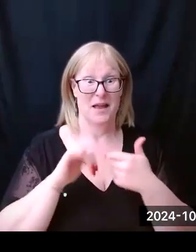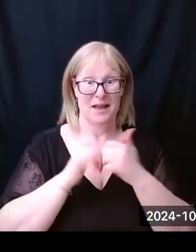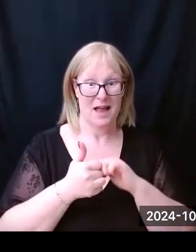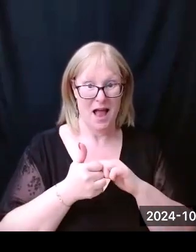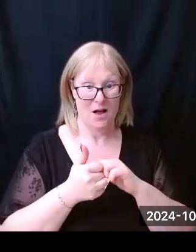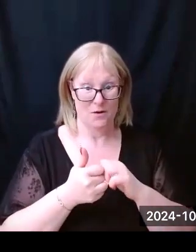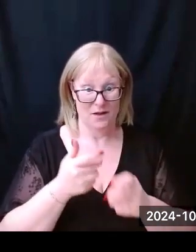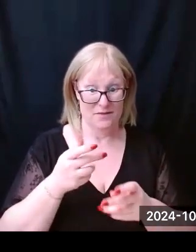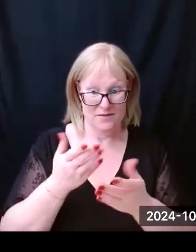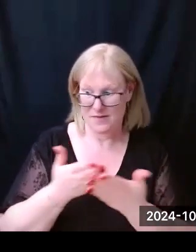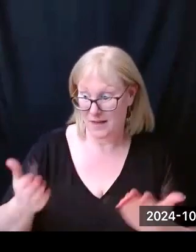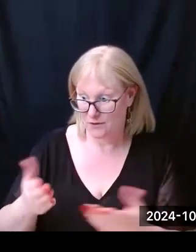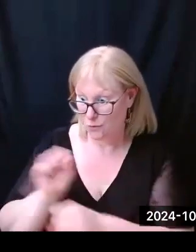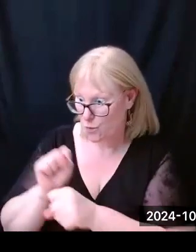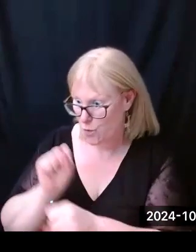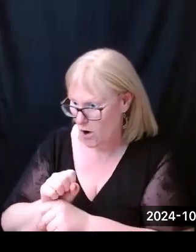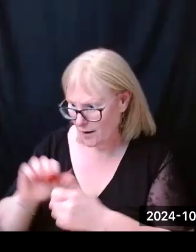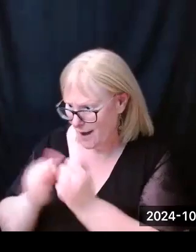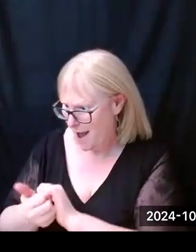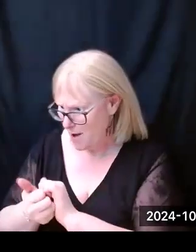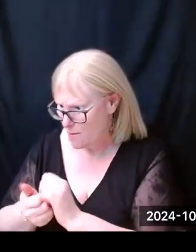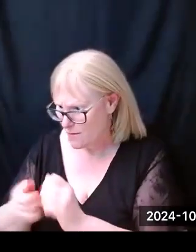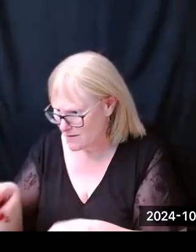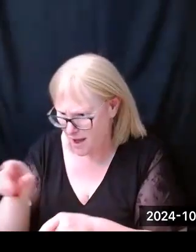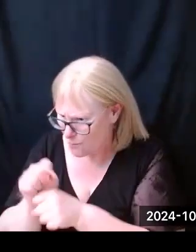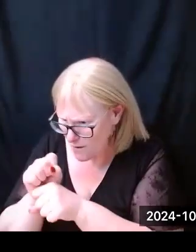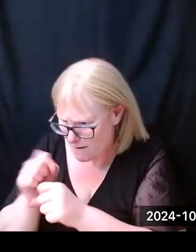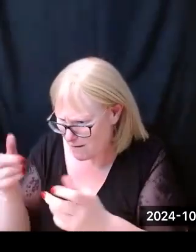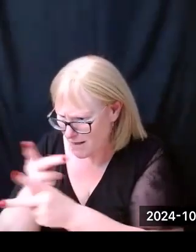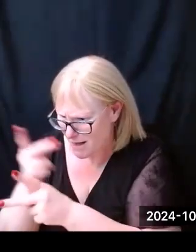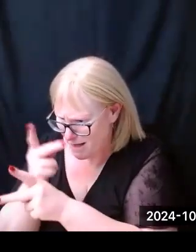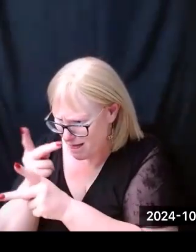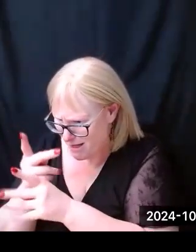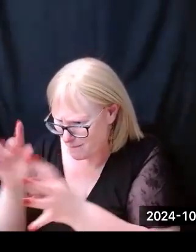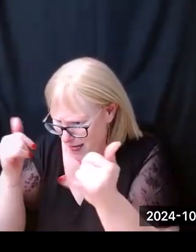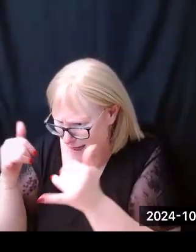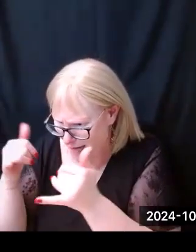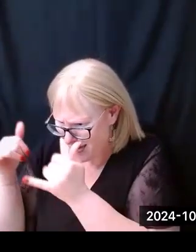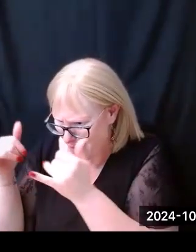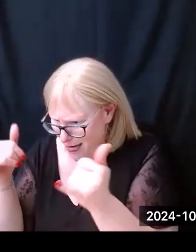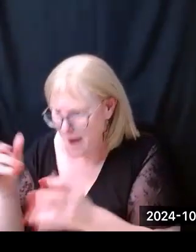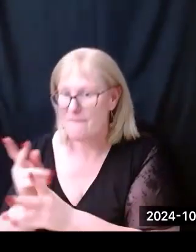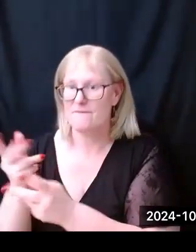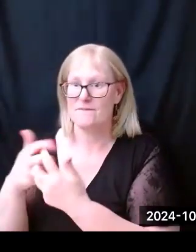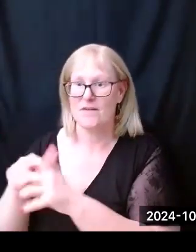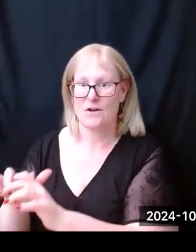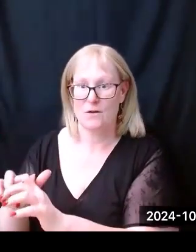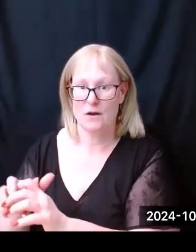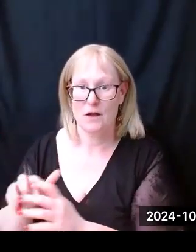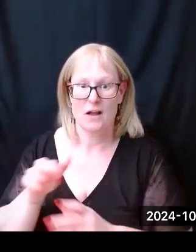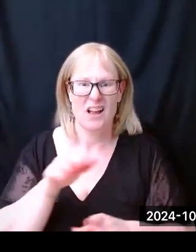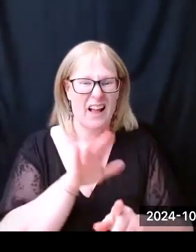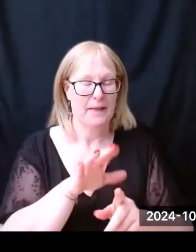figure out how to deal with micro problems, like right what happens when our block tower falls down.